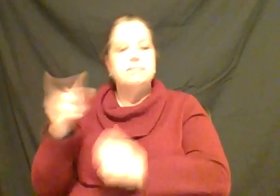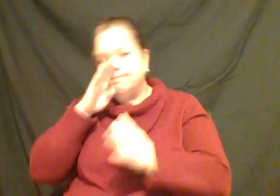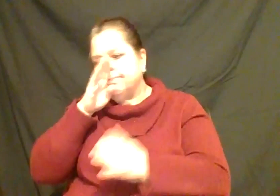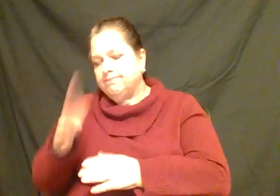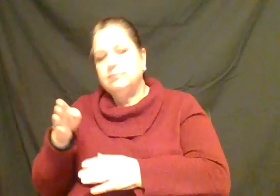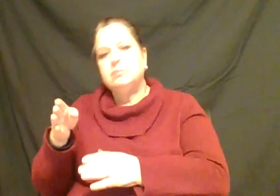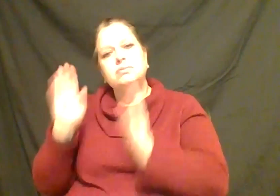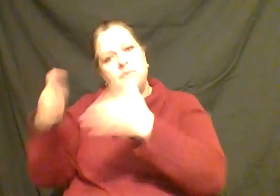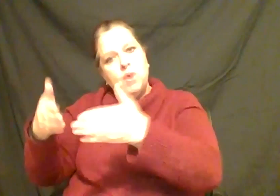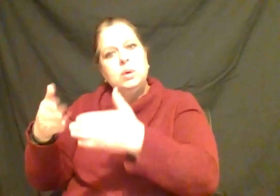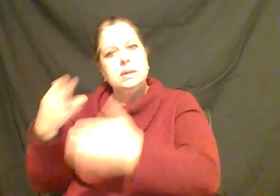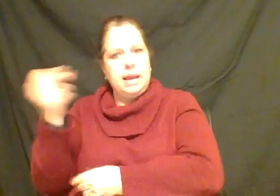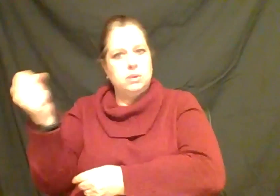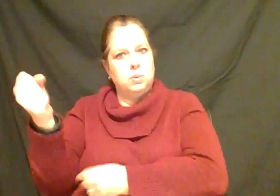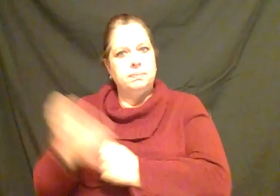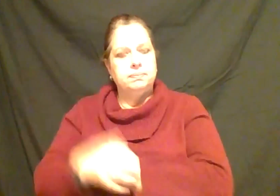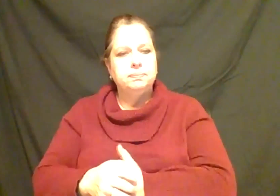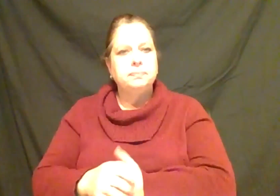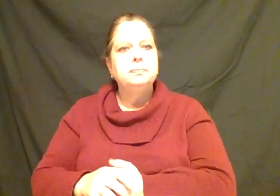thank you mr james i'm gonna stay right on you because there's a guidance question